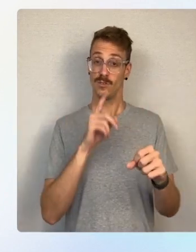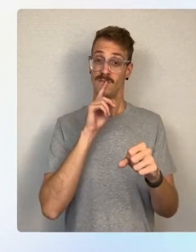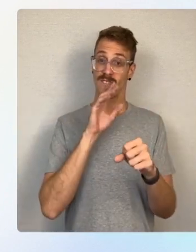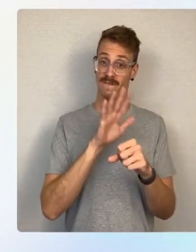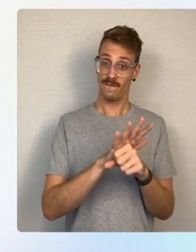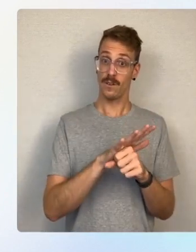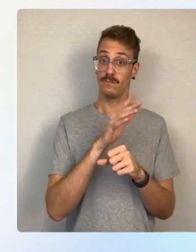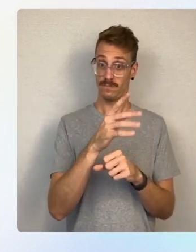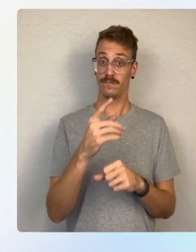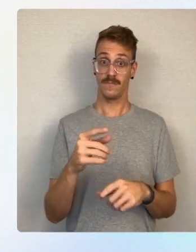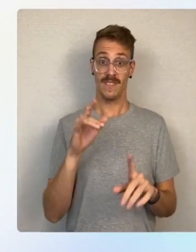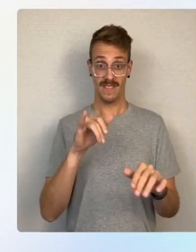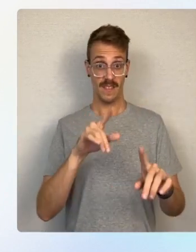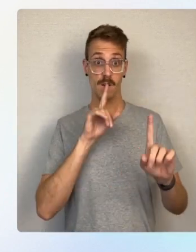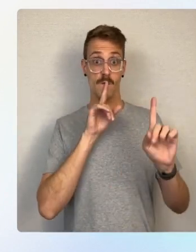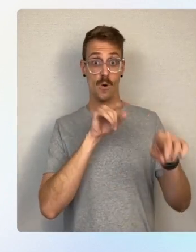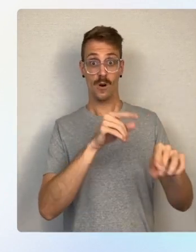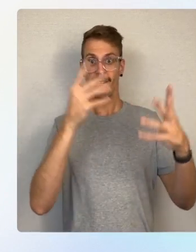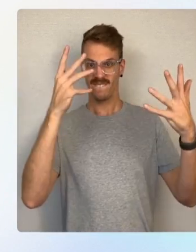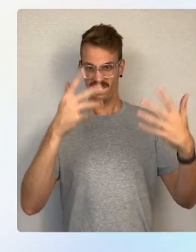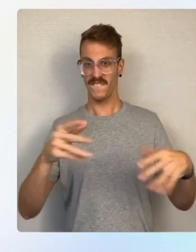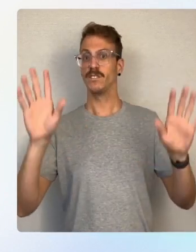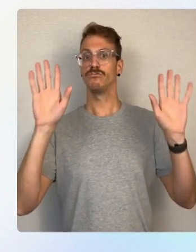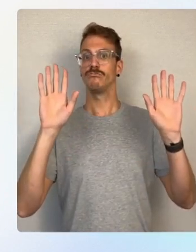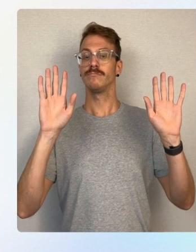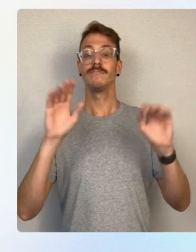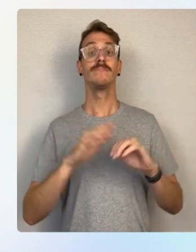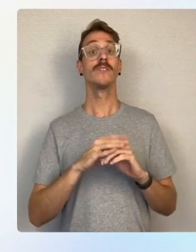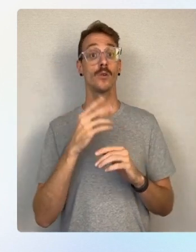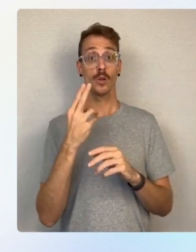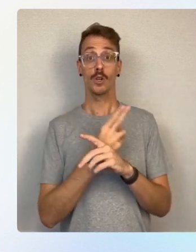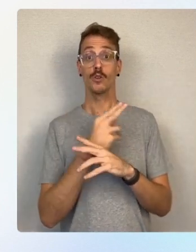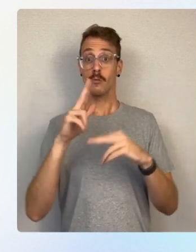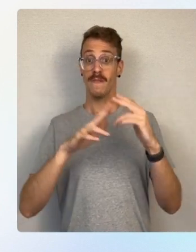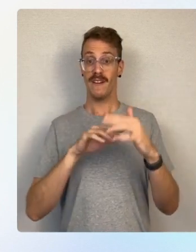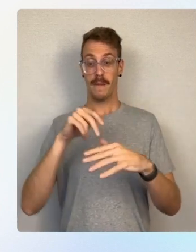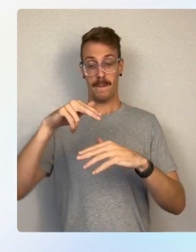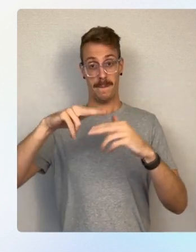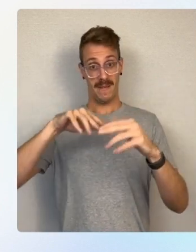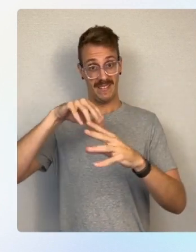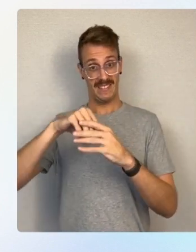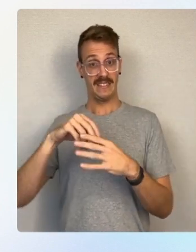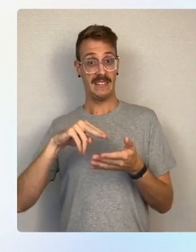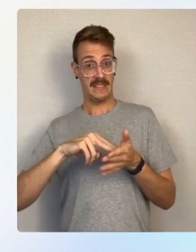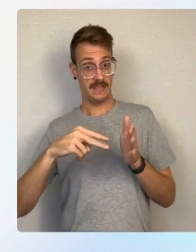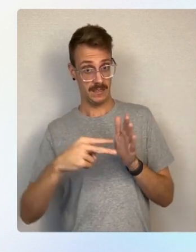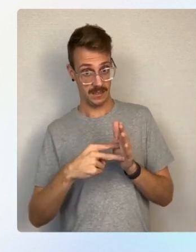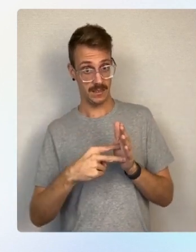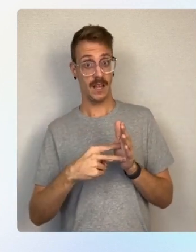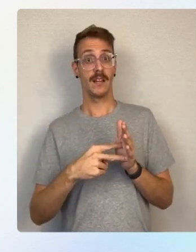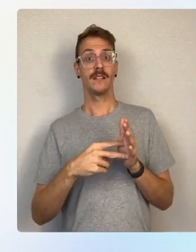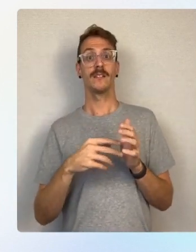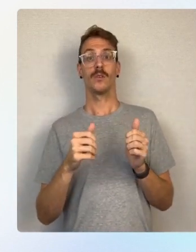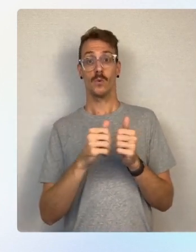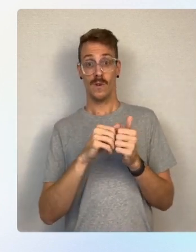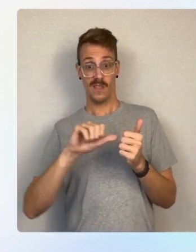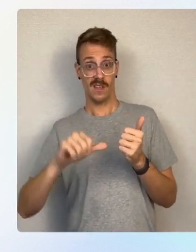Then we'd like to confirm that the order is complete. We'll use a provided built-in intent with negation